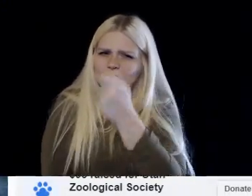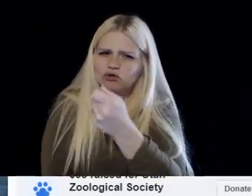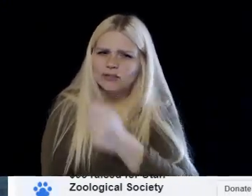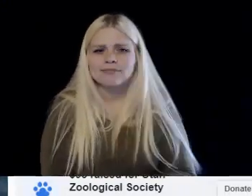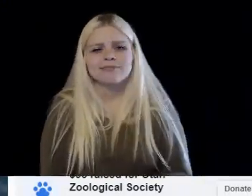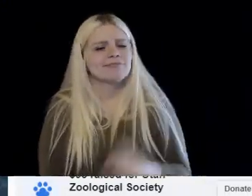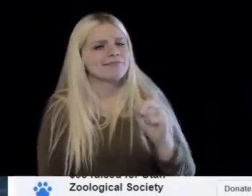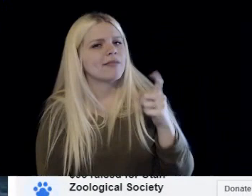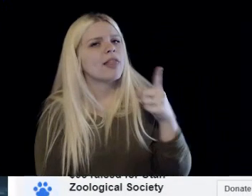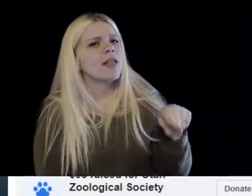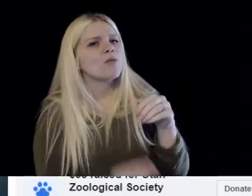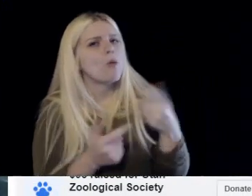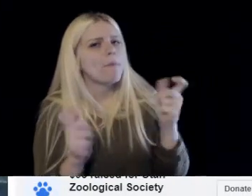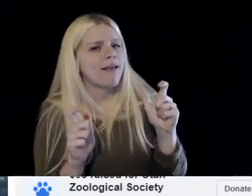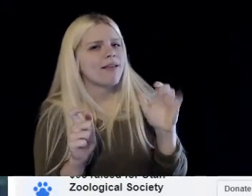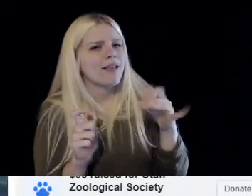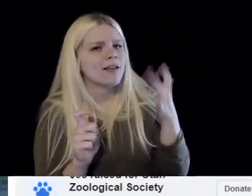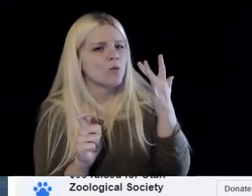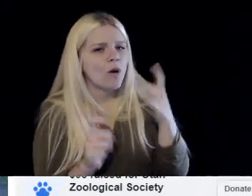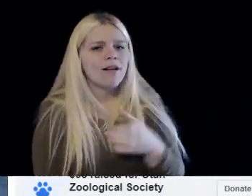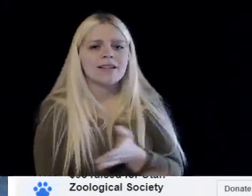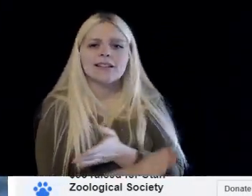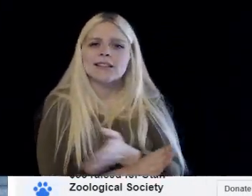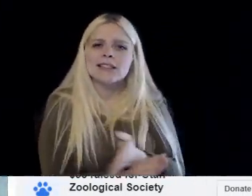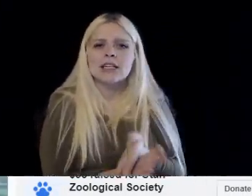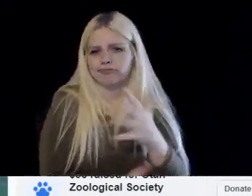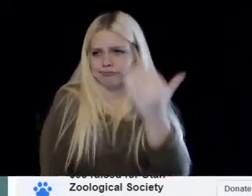Erica: Okay, and the seals just kind of know that? Michelle: Uh-huh. Yes.